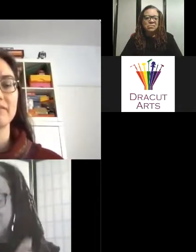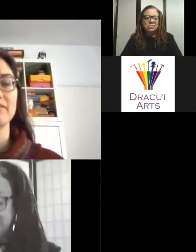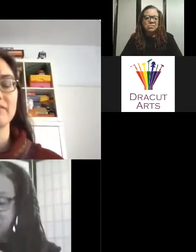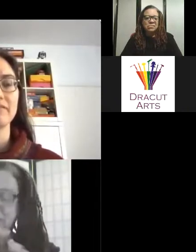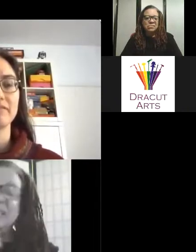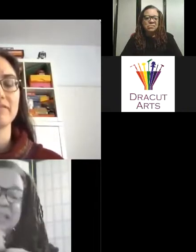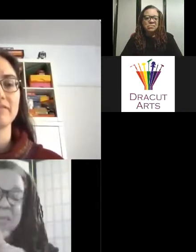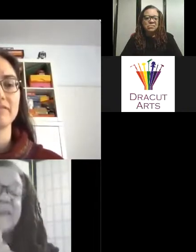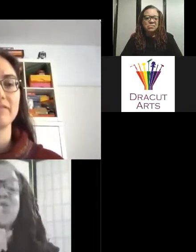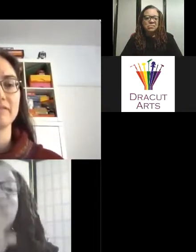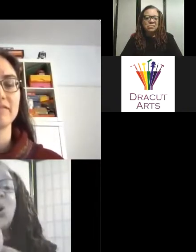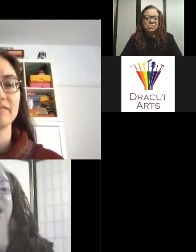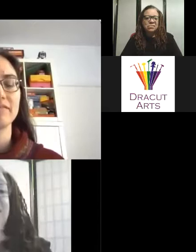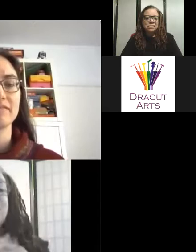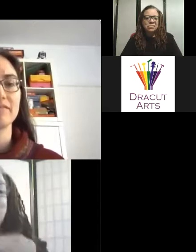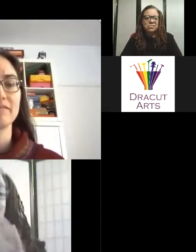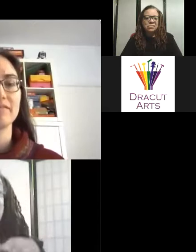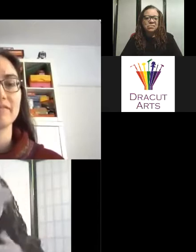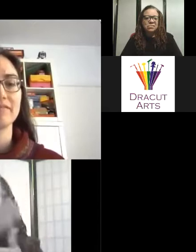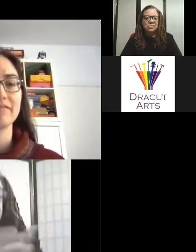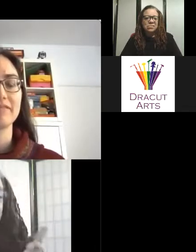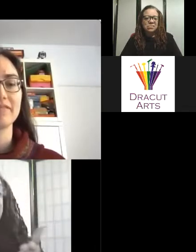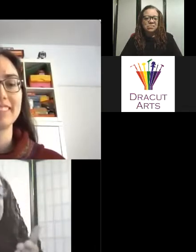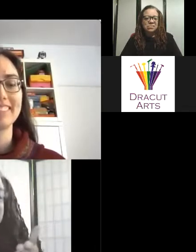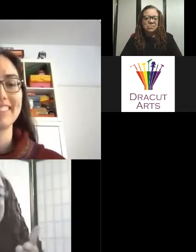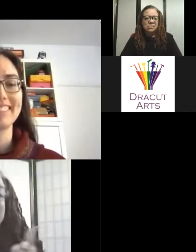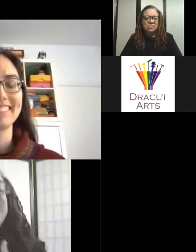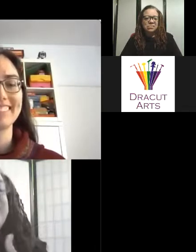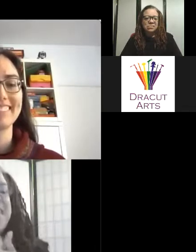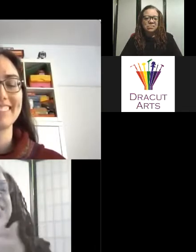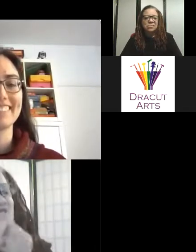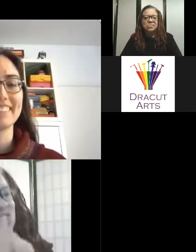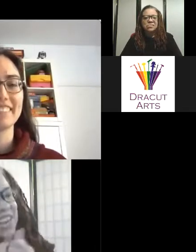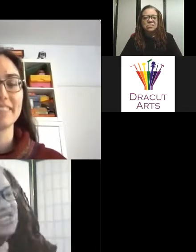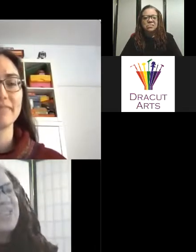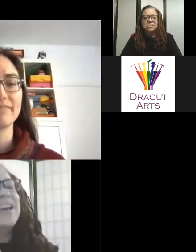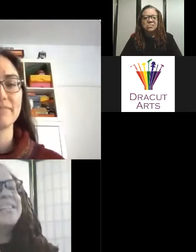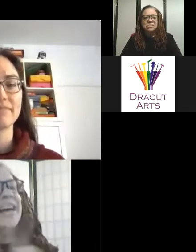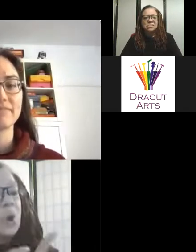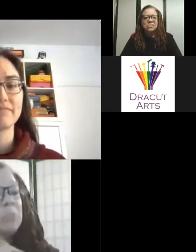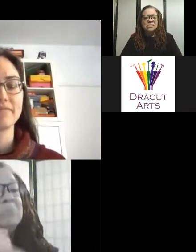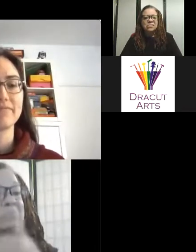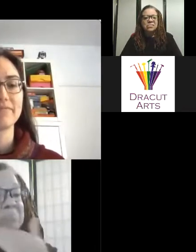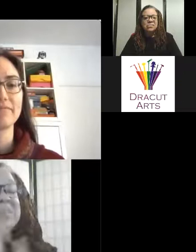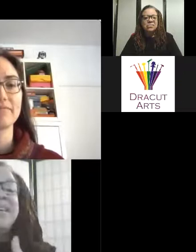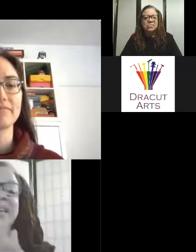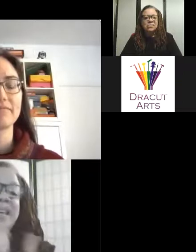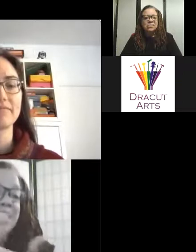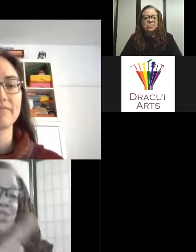other stories are part of it. So, so it's-- and that's evolving as I go, I'm learning-- each, like I say, each page I have to learn something new.